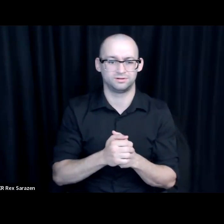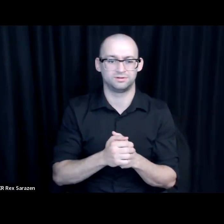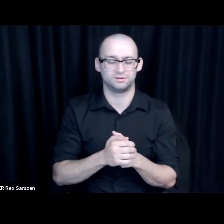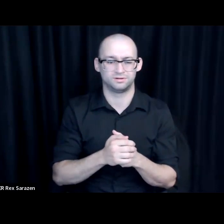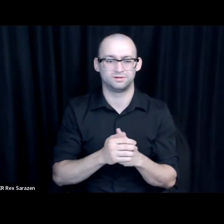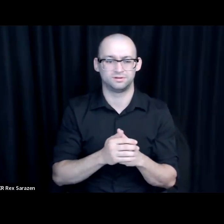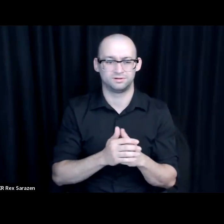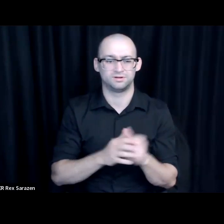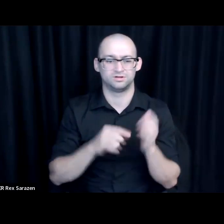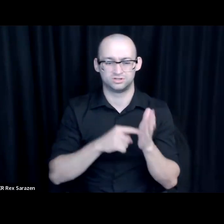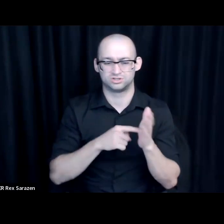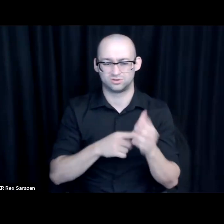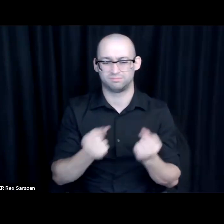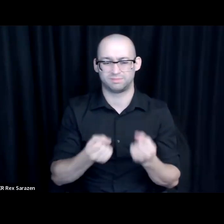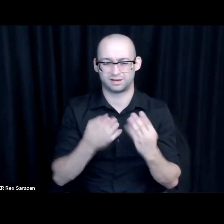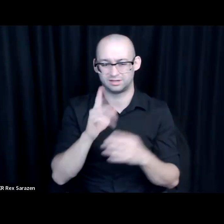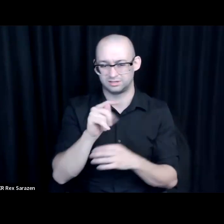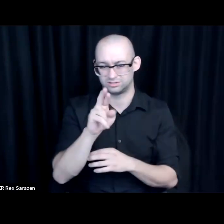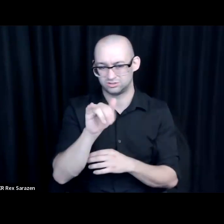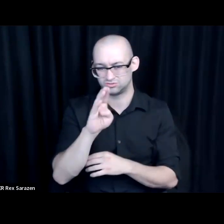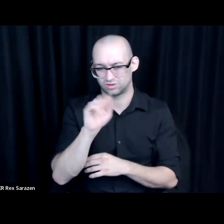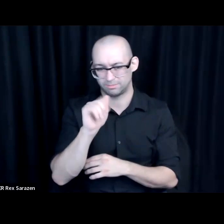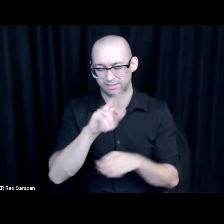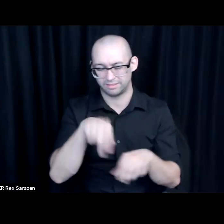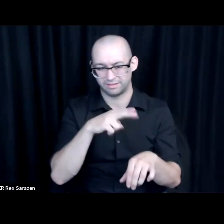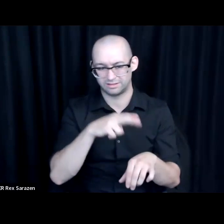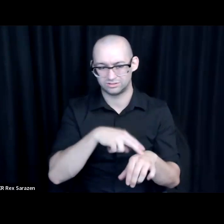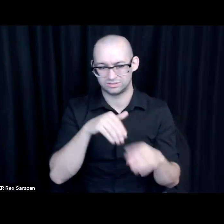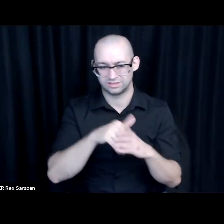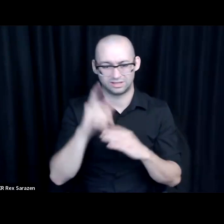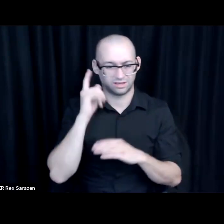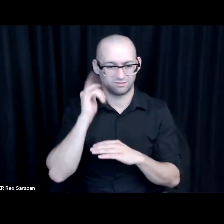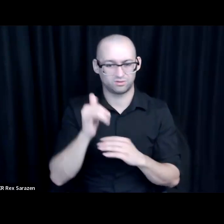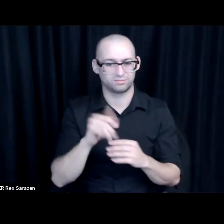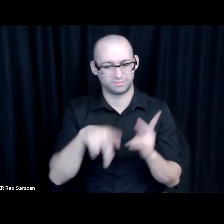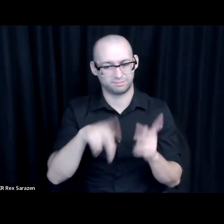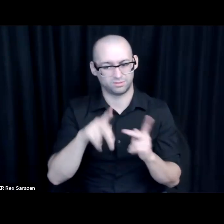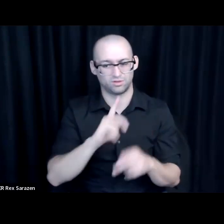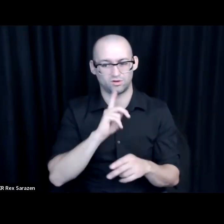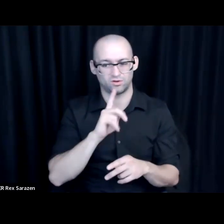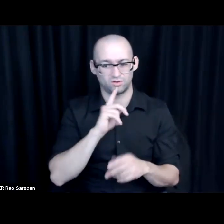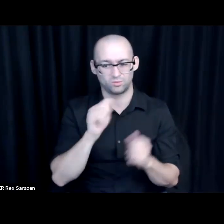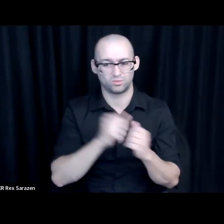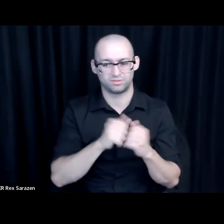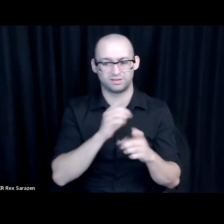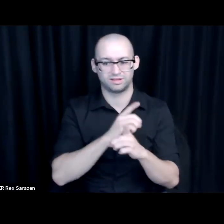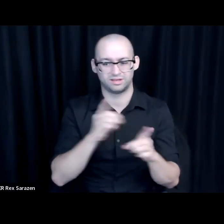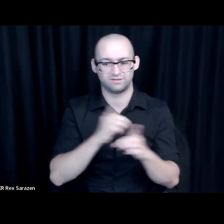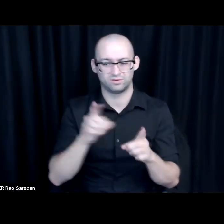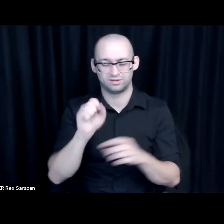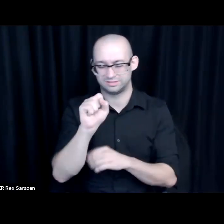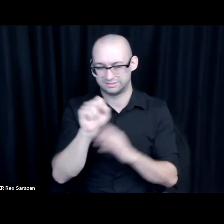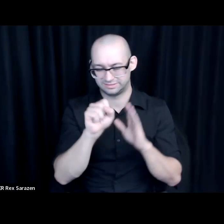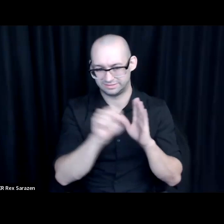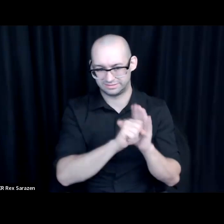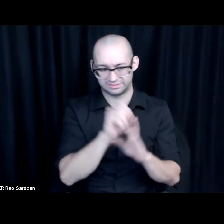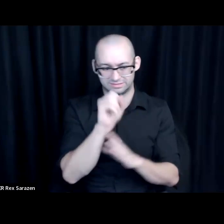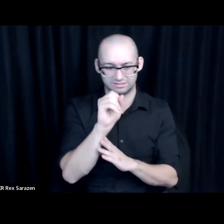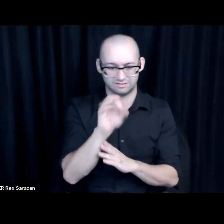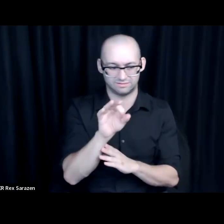Tribal Nations in California that folks are just in in various states in that, along that process